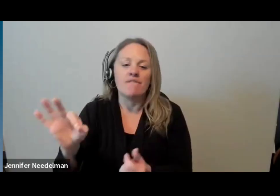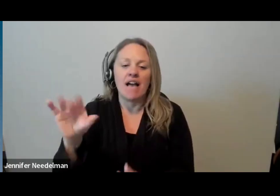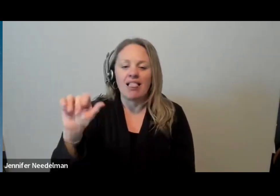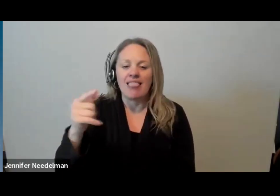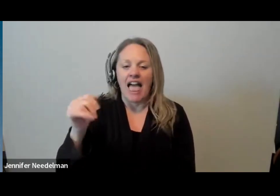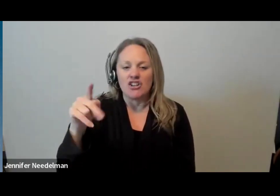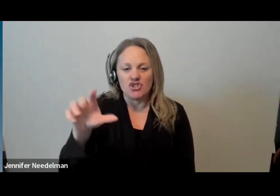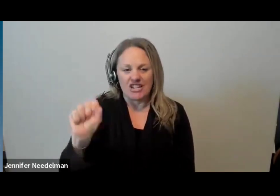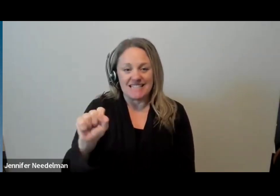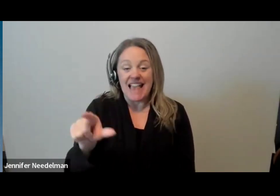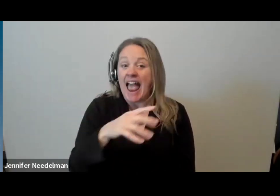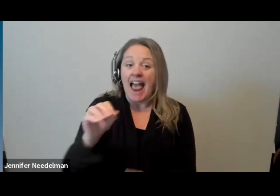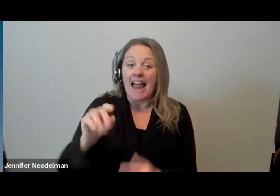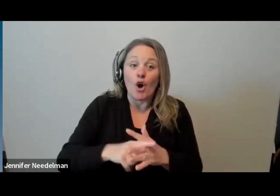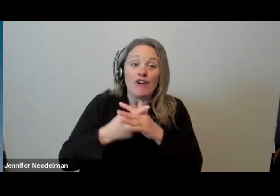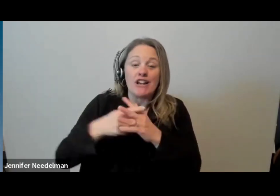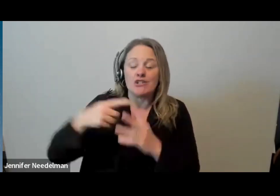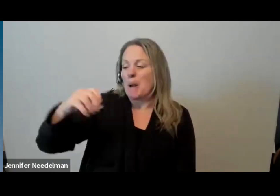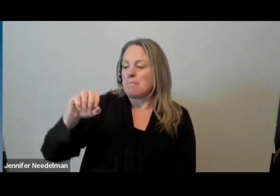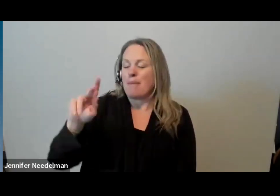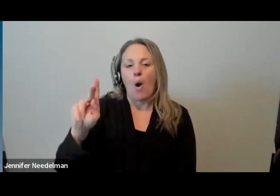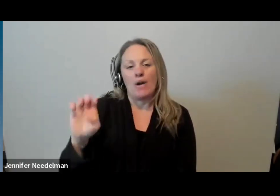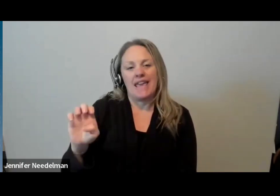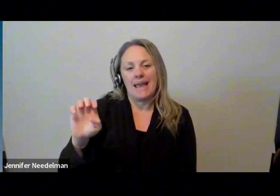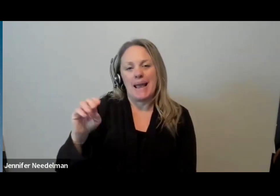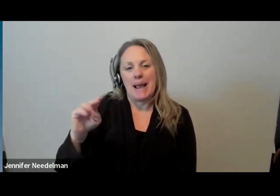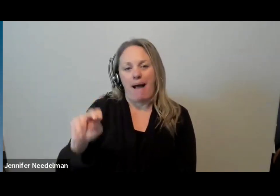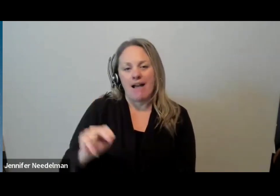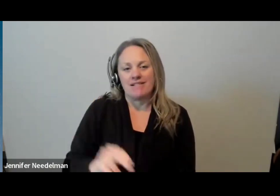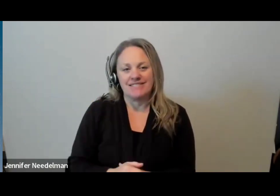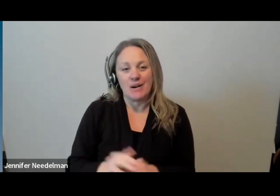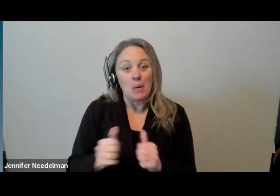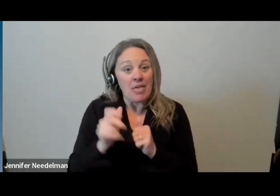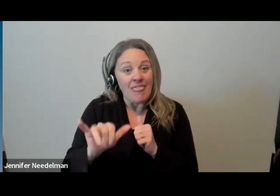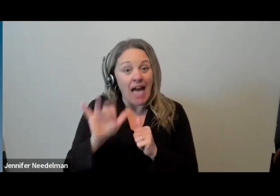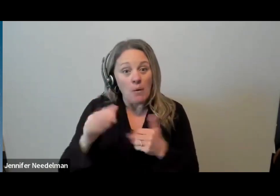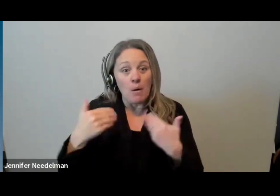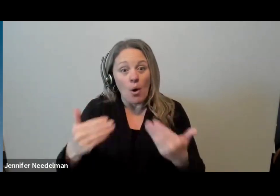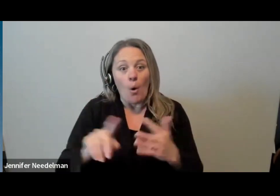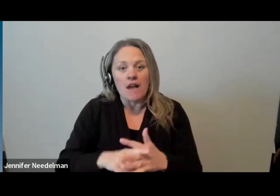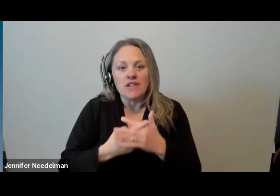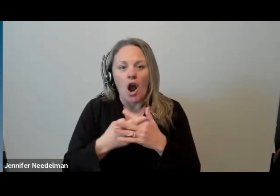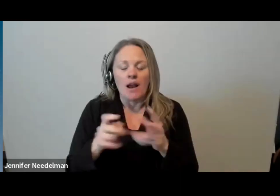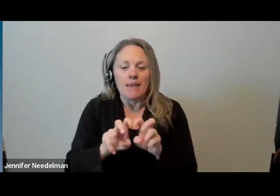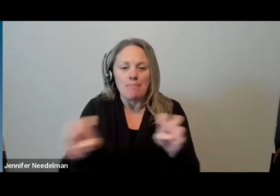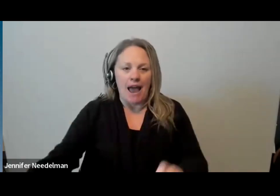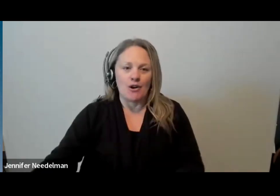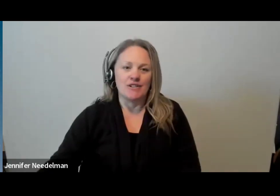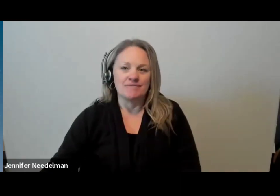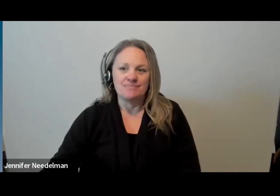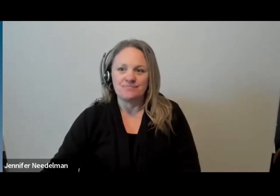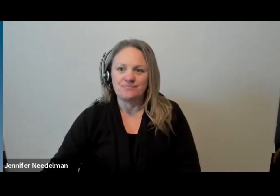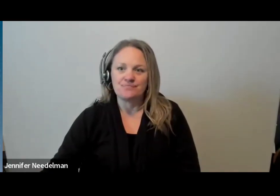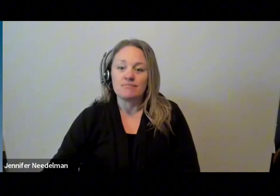With that, we'll start our panel. So let's kick things off with introductions.